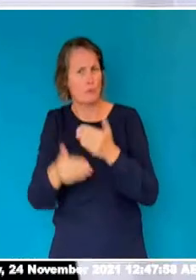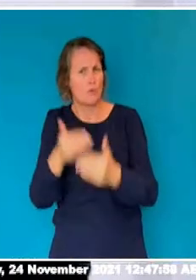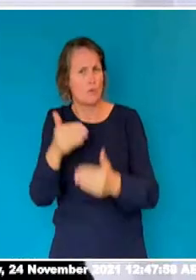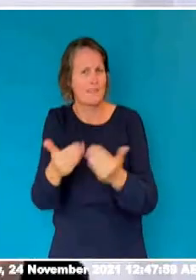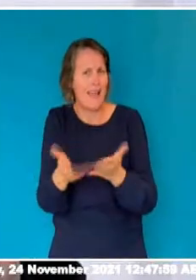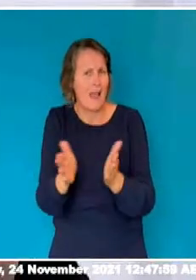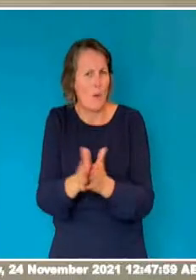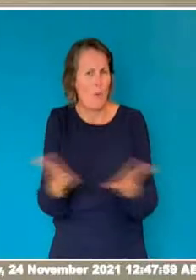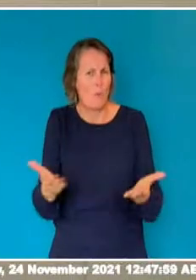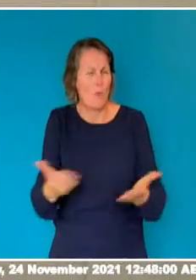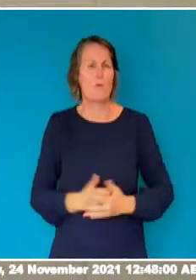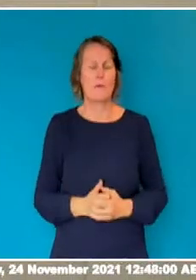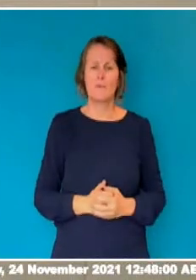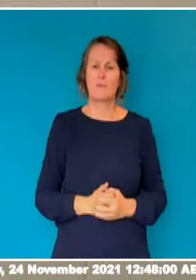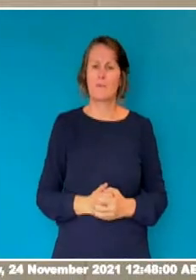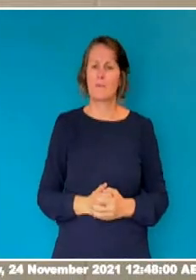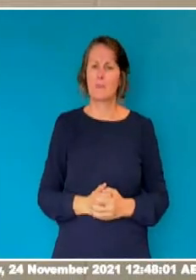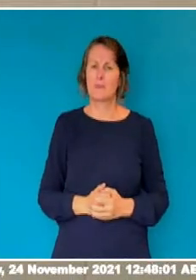Yes. Thank you, Counsel.